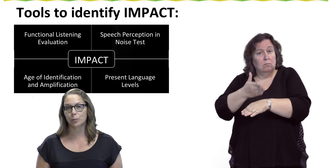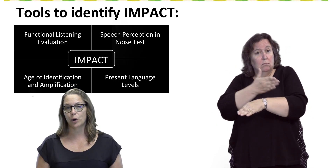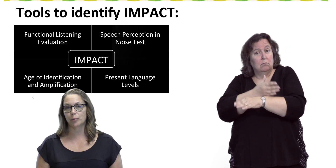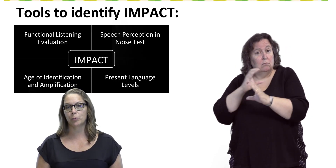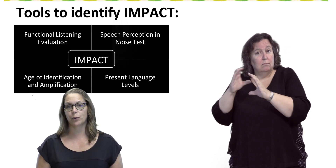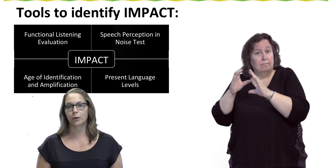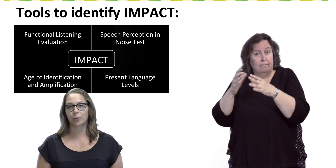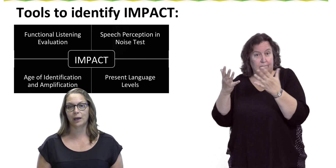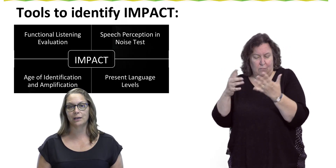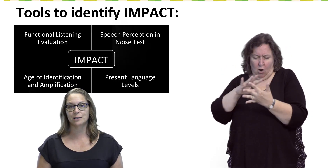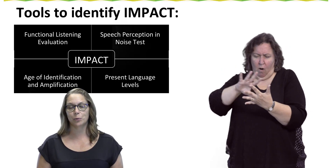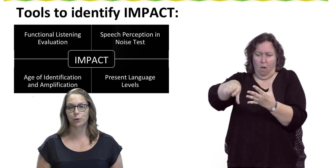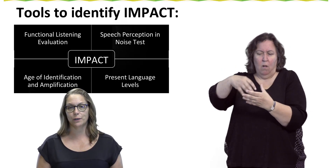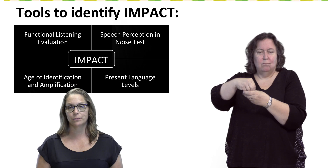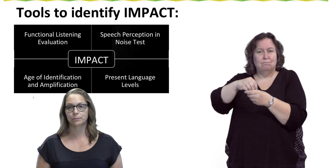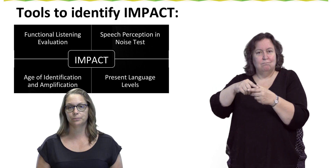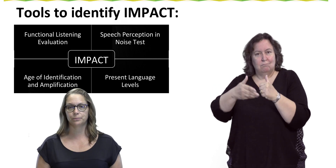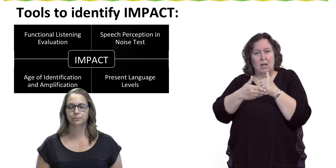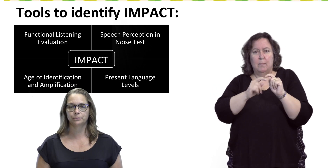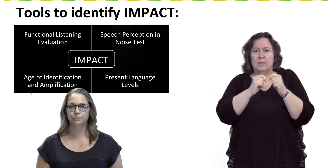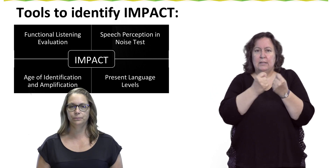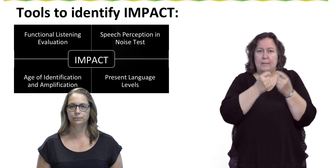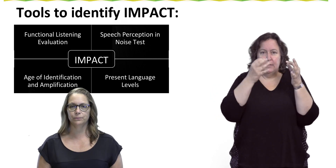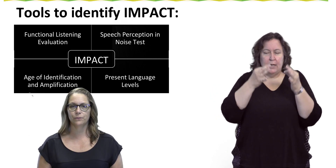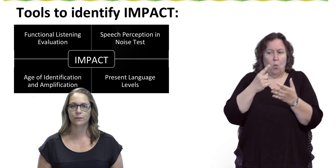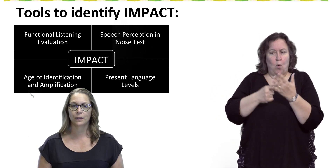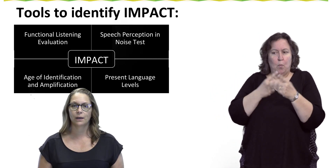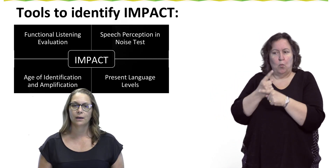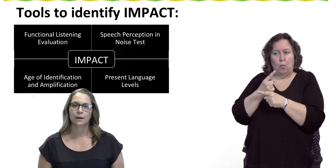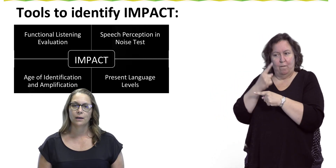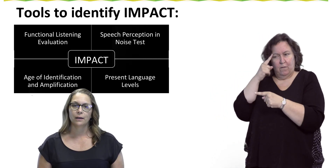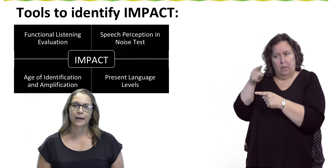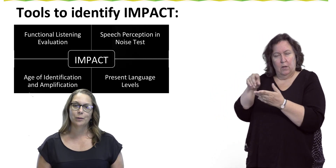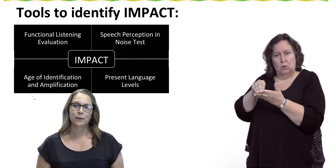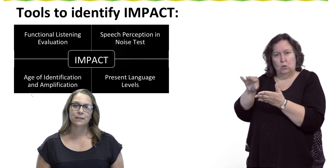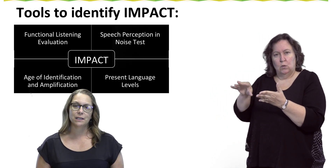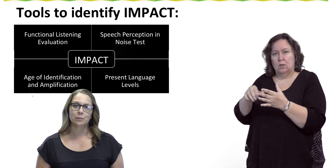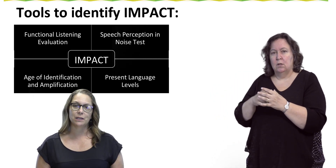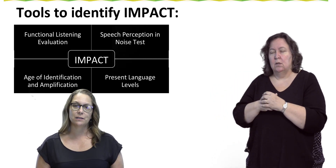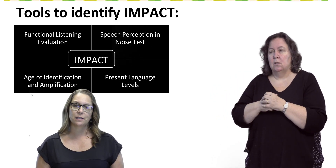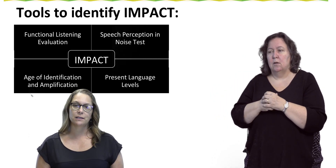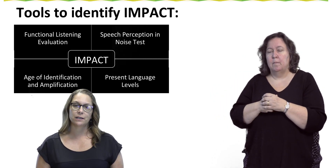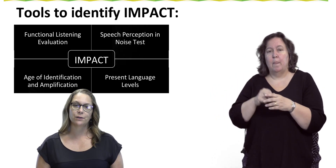the proper programming and support. The IEP team needs to consider